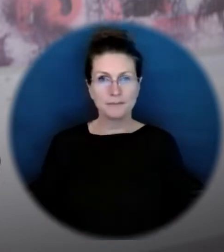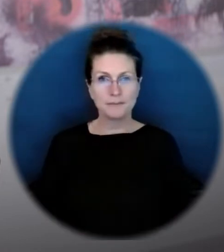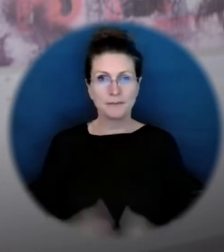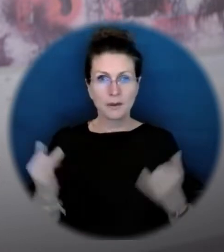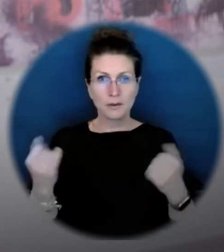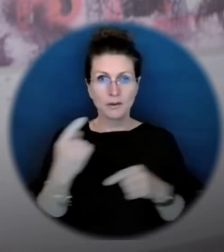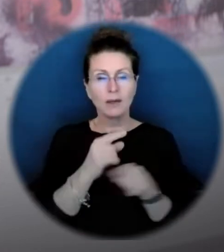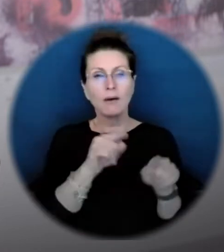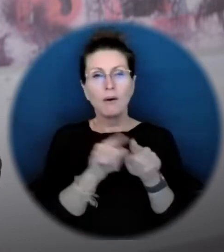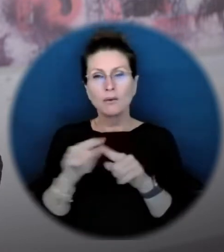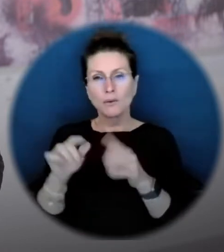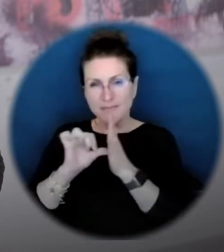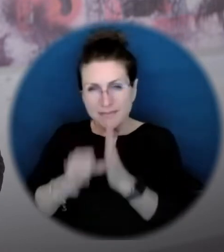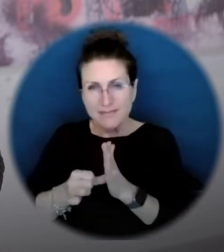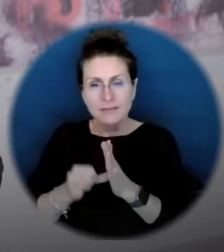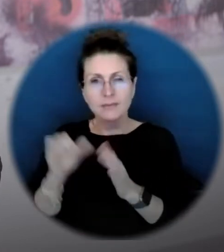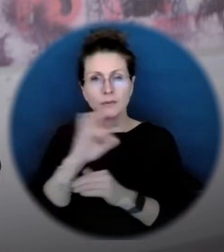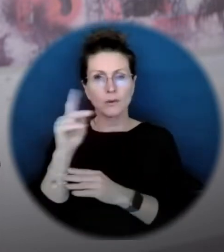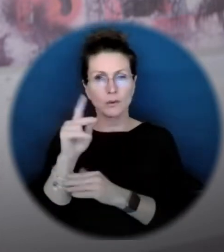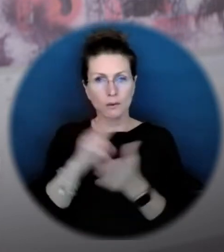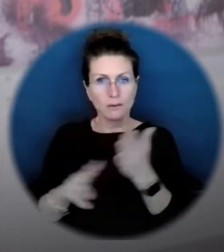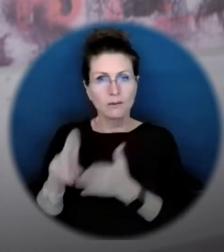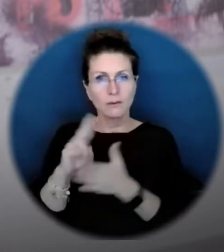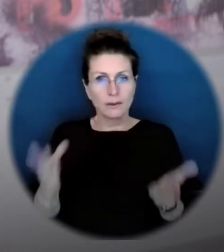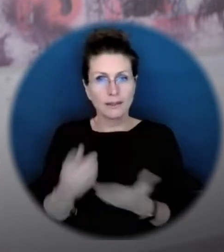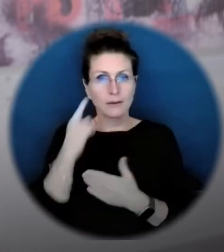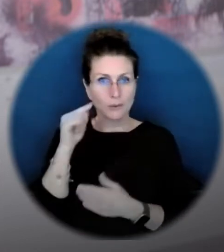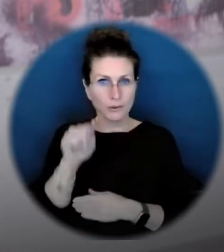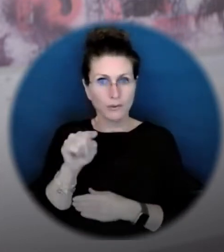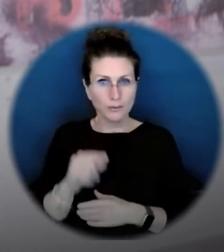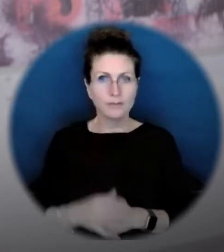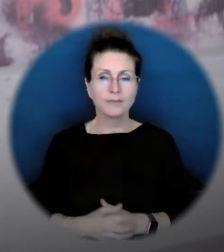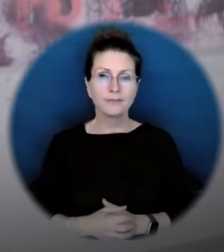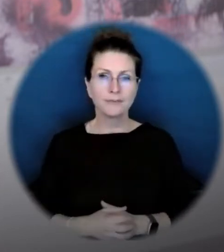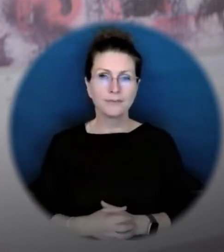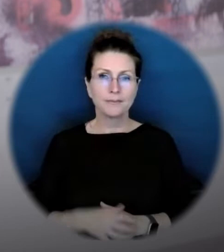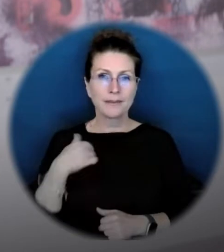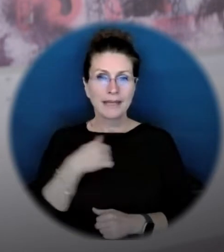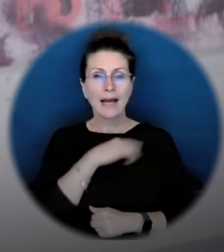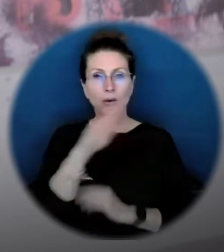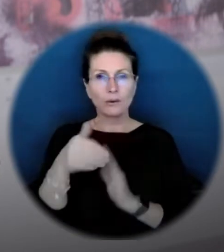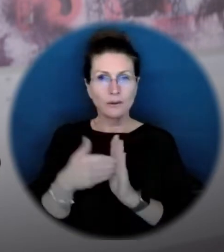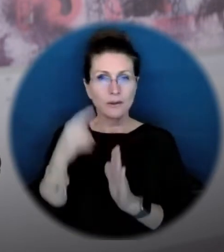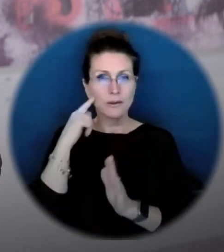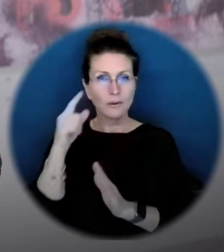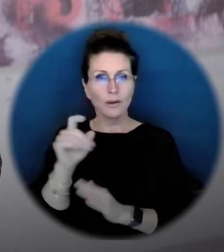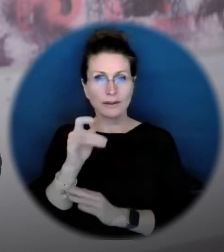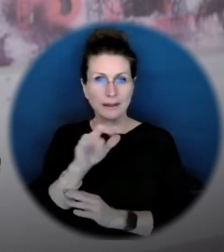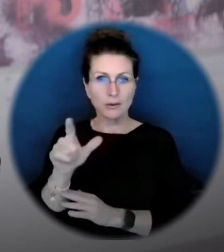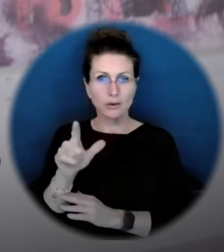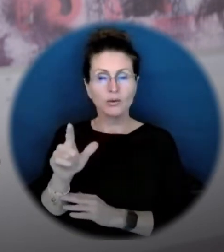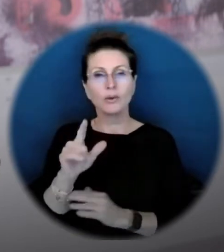Today, I also want to emphasize that York University is here for you. Our Center for Sexual Violence Response,